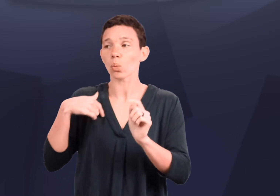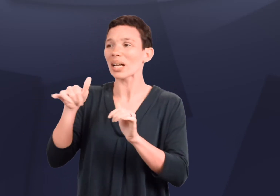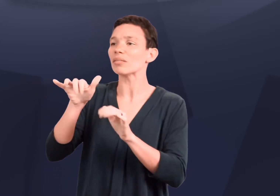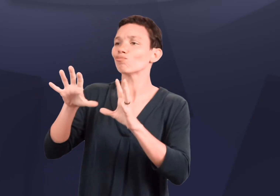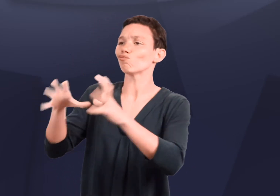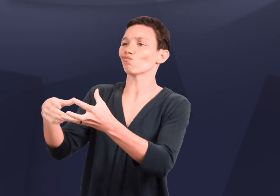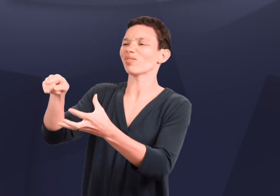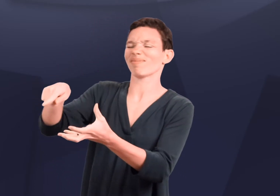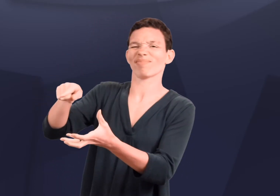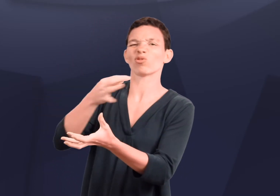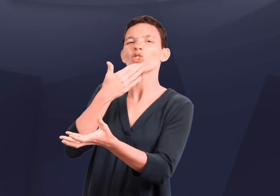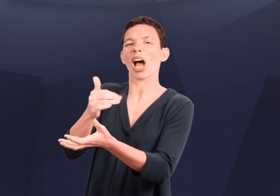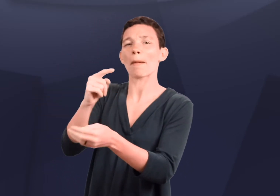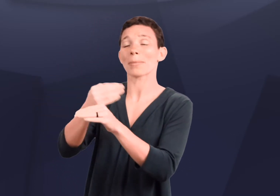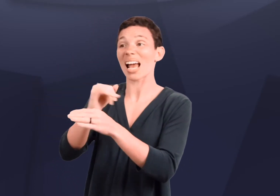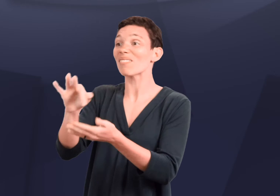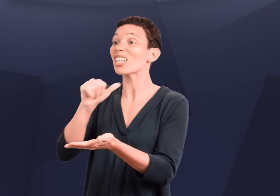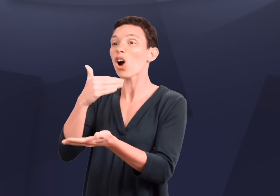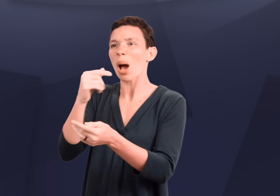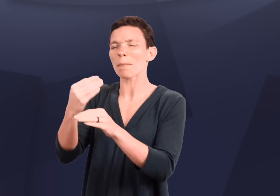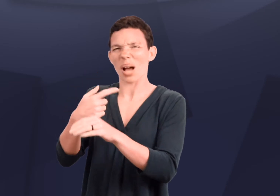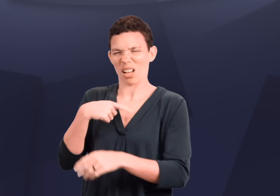And then we are confused or baffled when an Asian person doesn't like math.